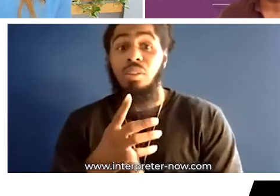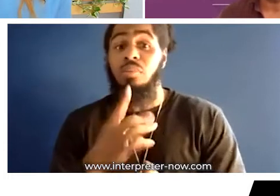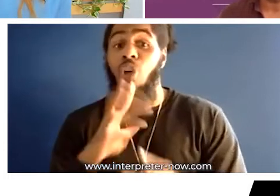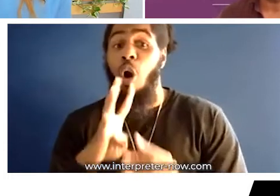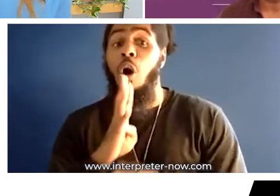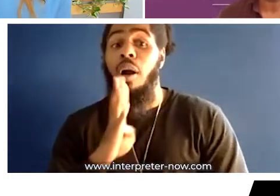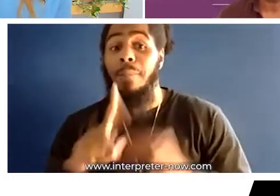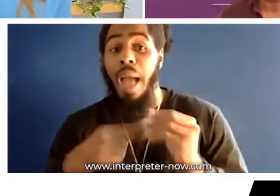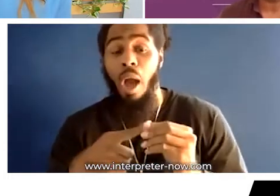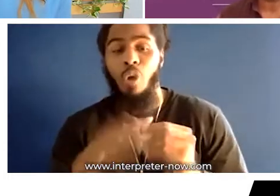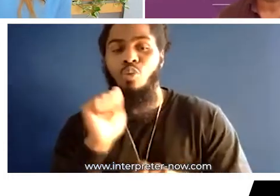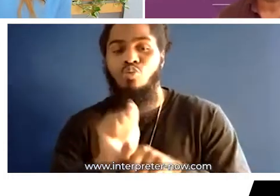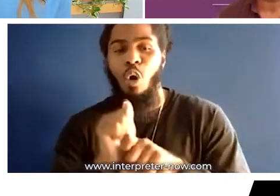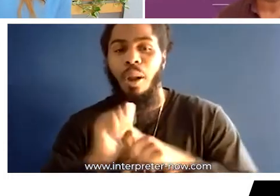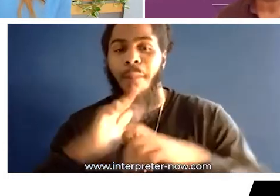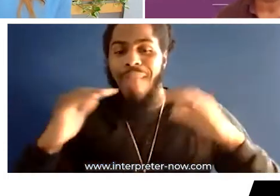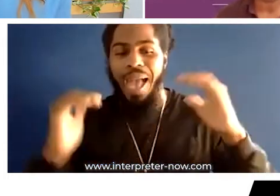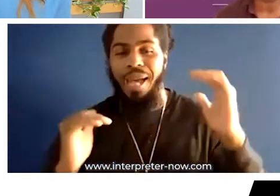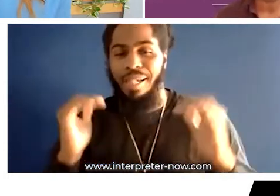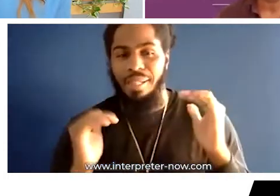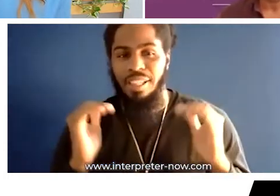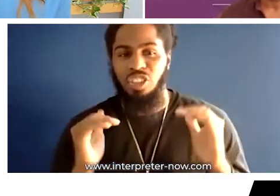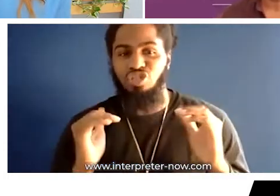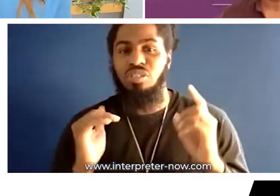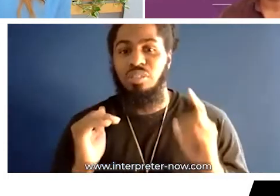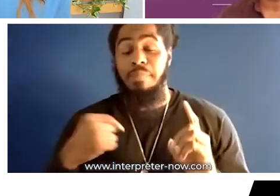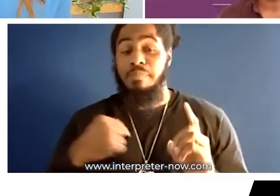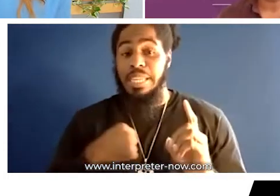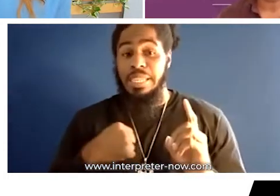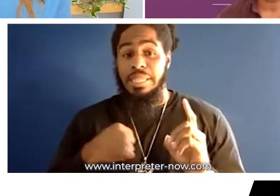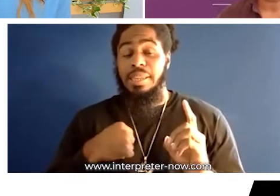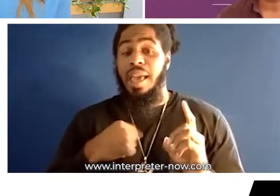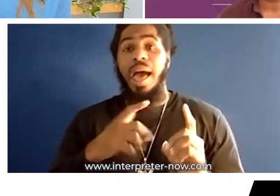like to, especially in this distributed workforce conversation, introduce the idea of work-life